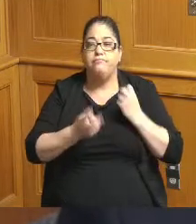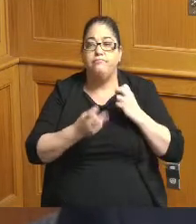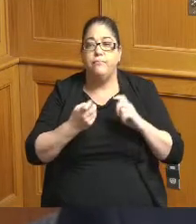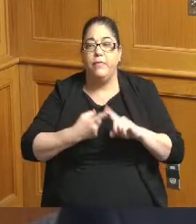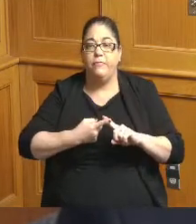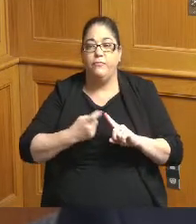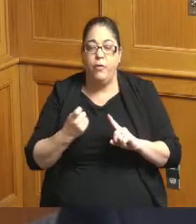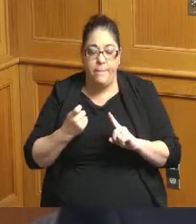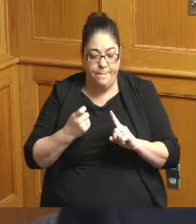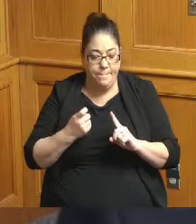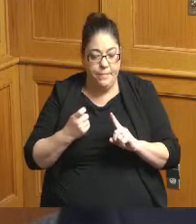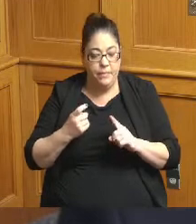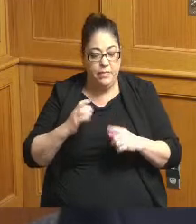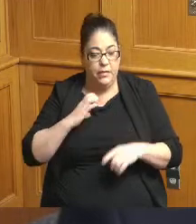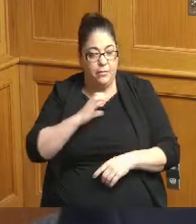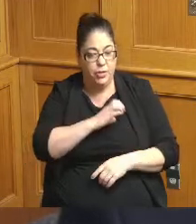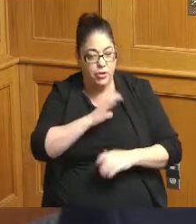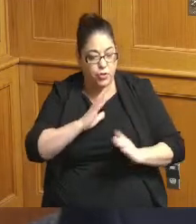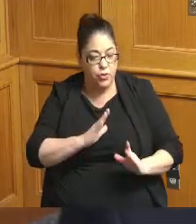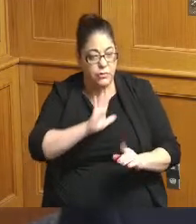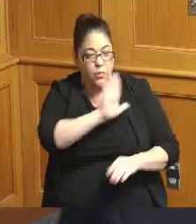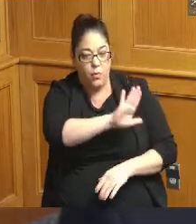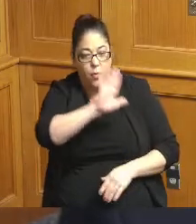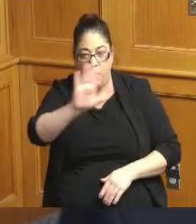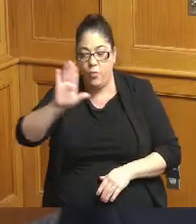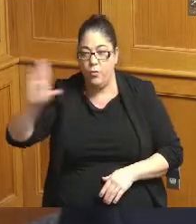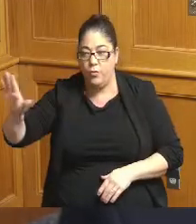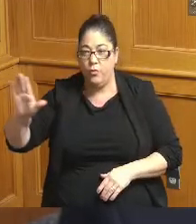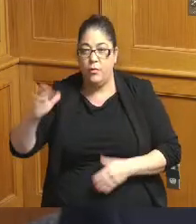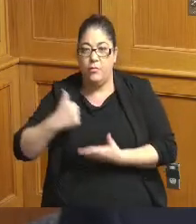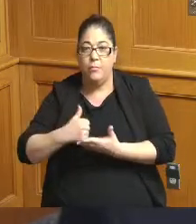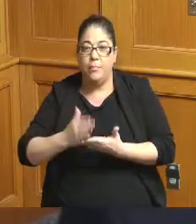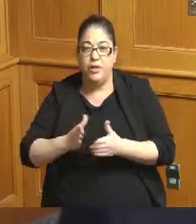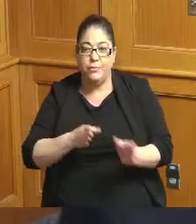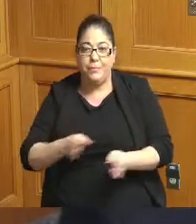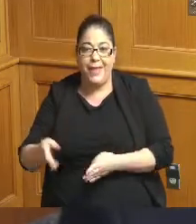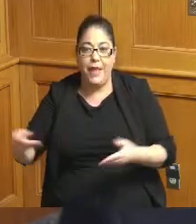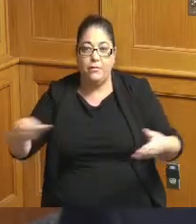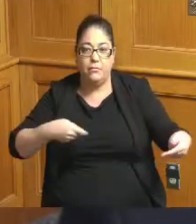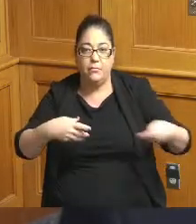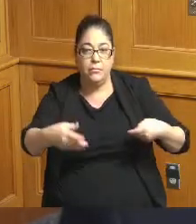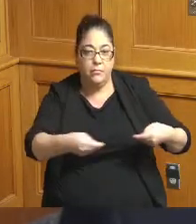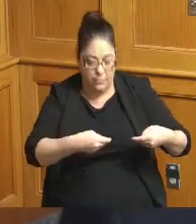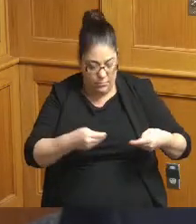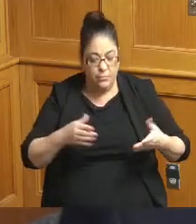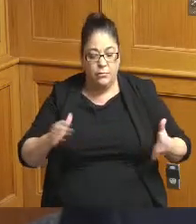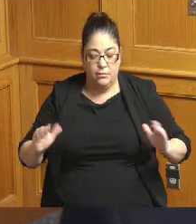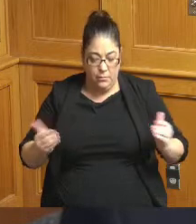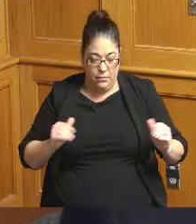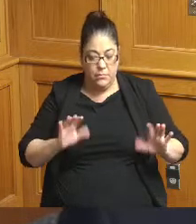the the Commissioner's individual budget guidance and wherever possible I attempted to include